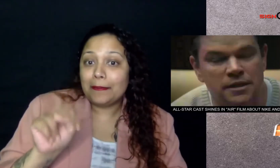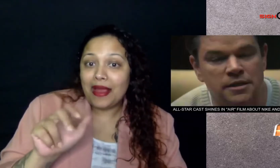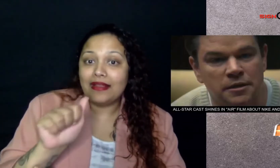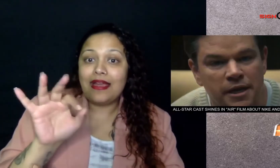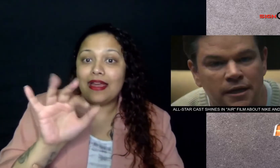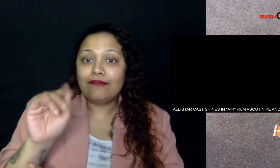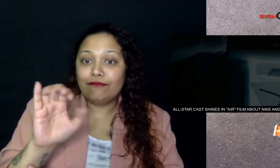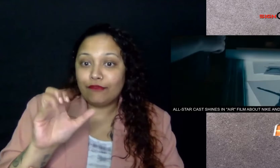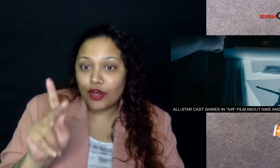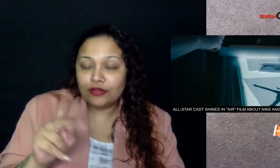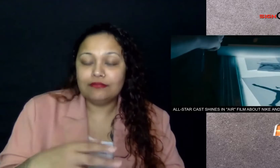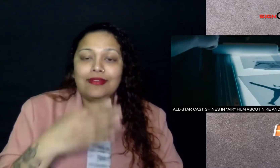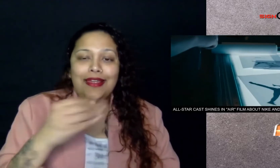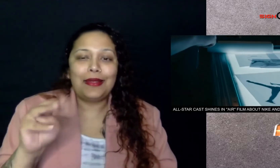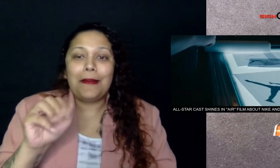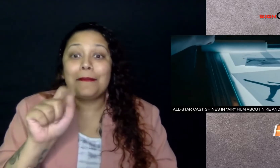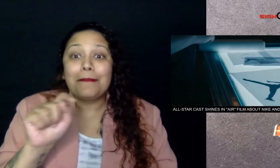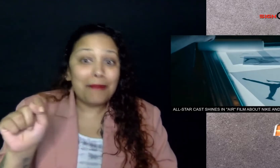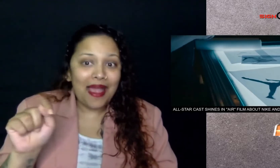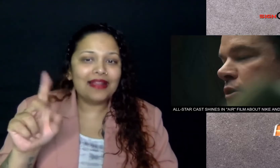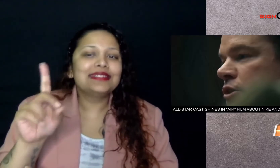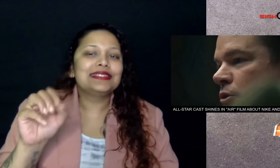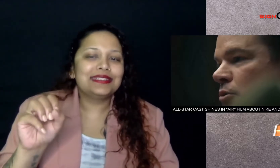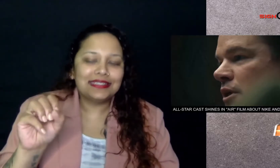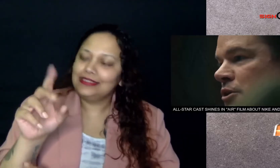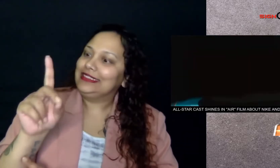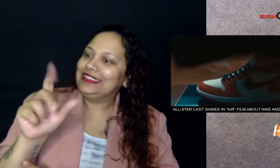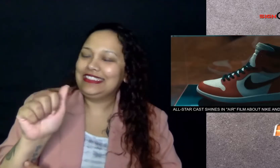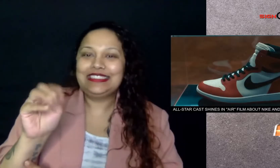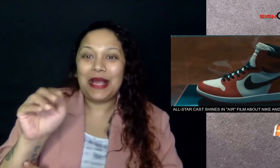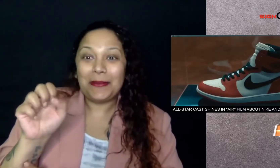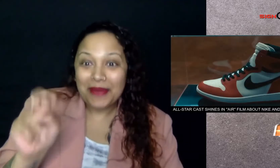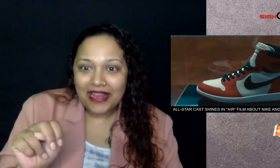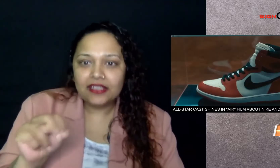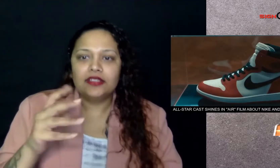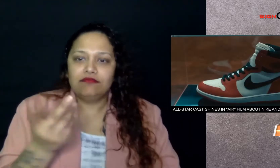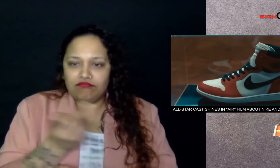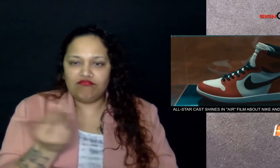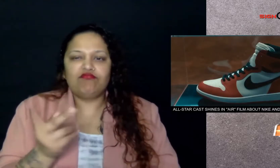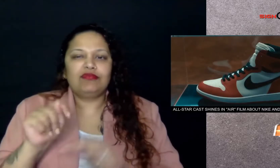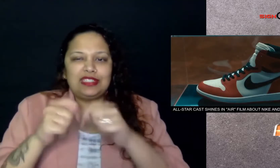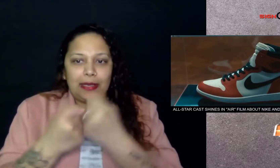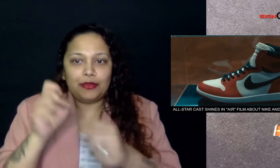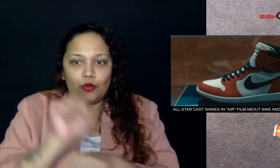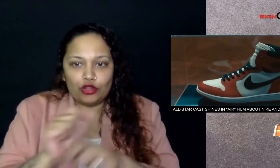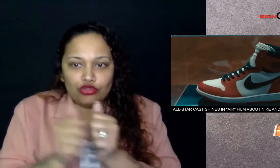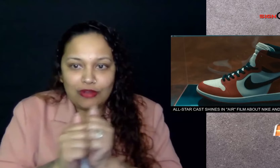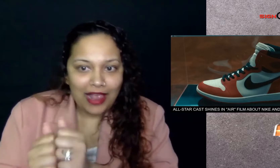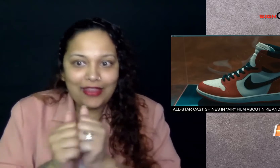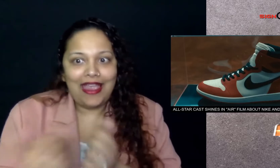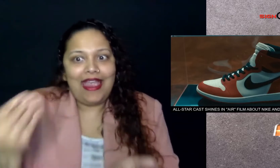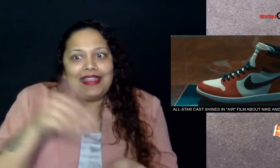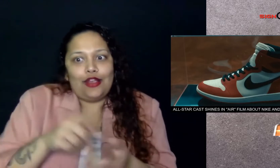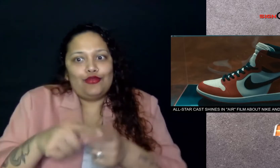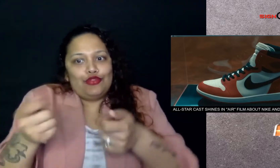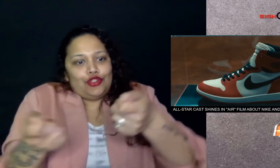actors and Friends Ben Affleck and Matt Damon Have teamed up once again to direct